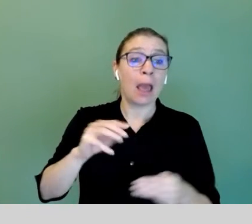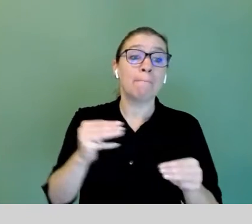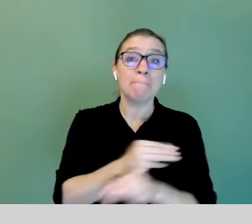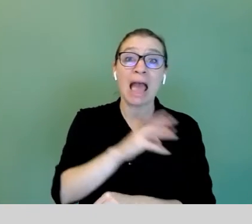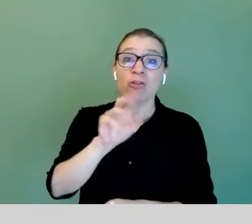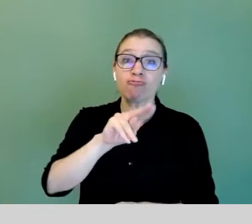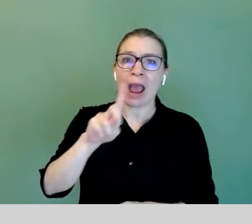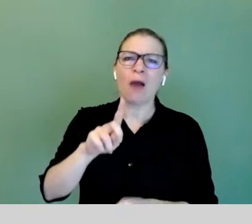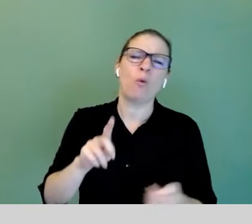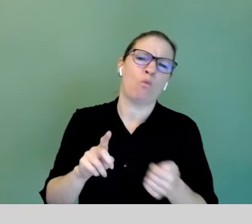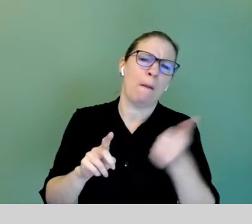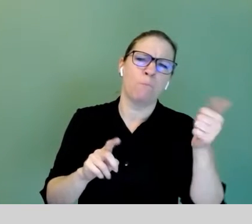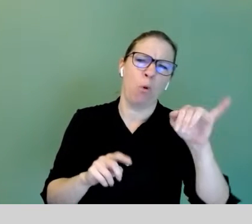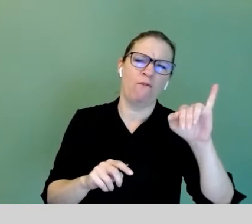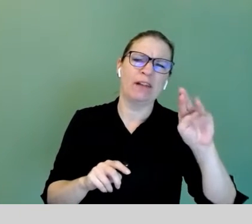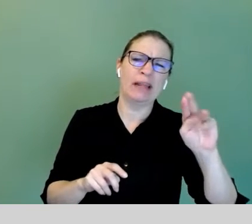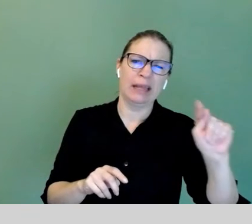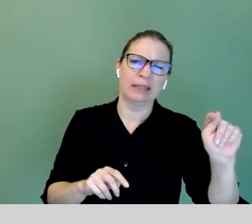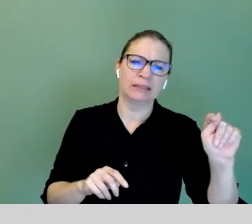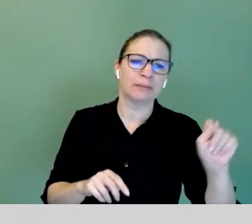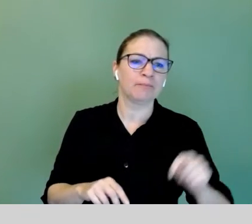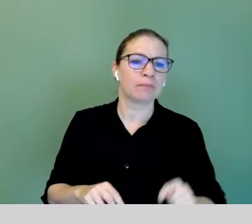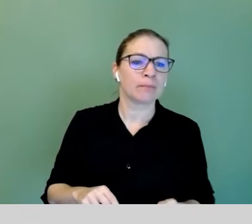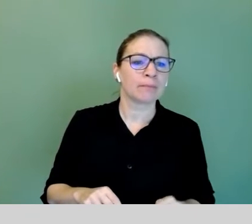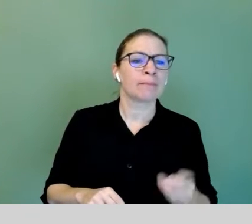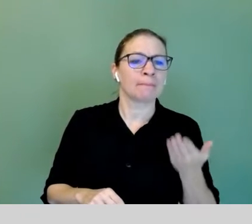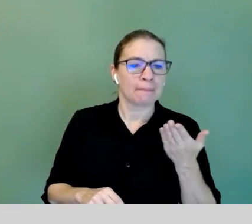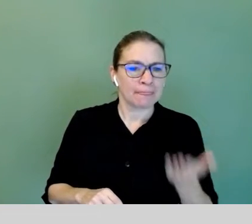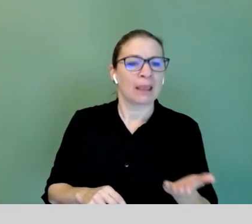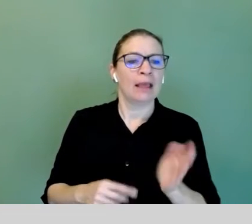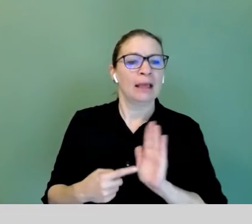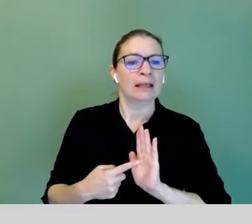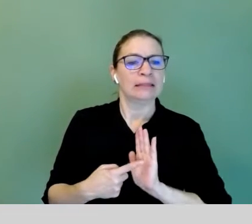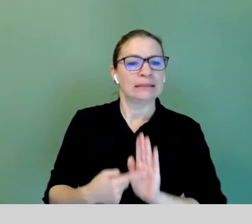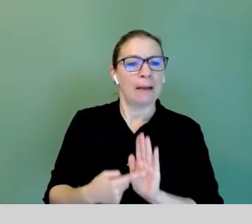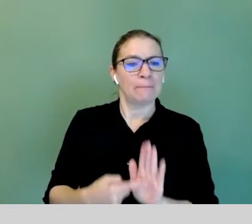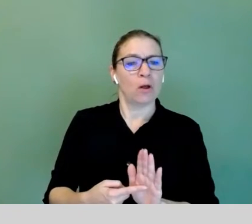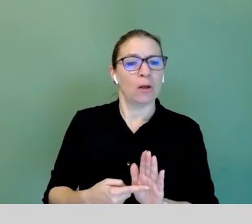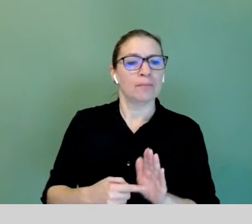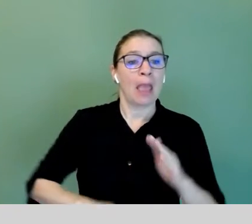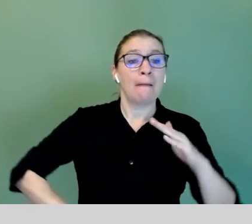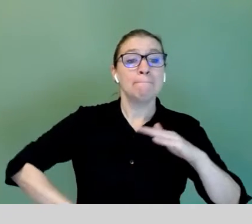just remove that int. As I thought, this is a maximum integer in Python 2